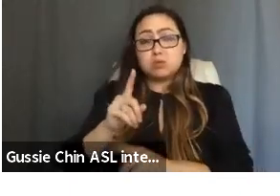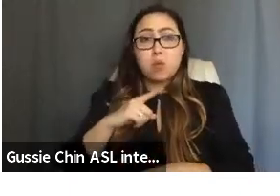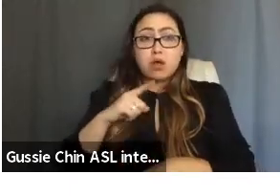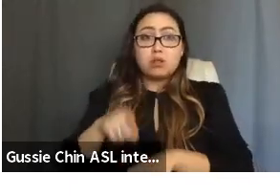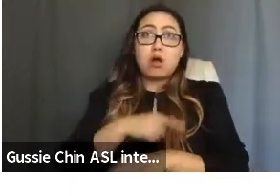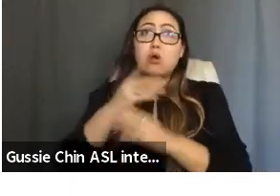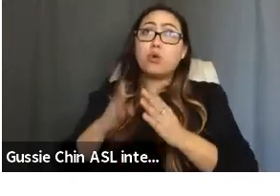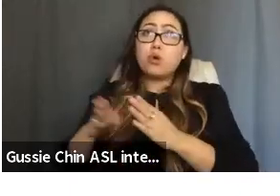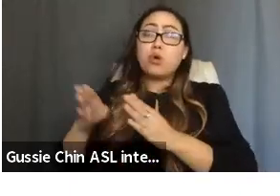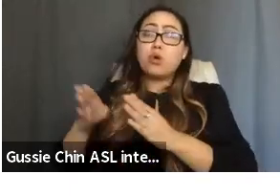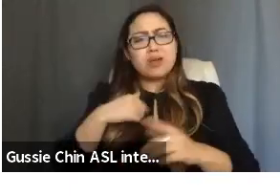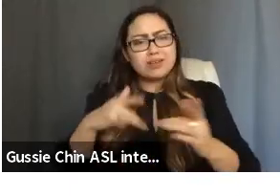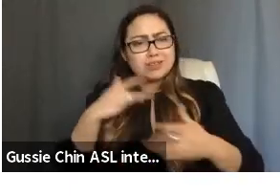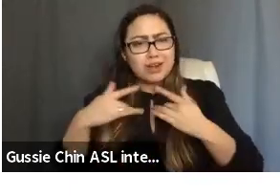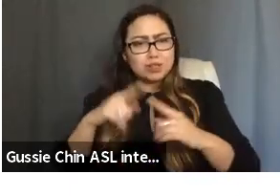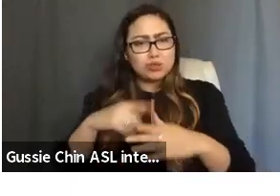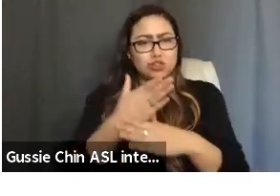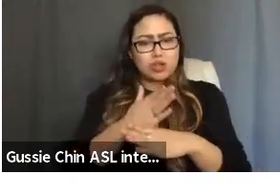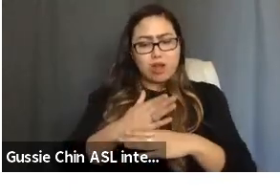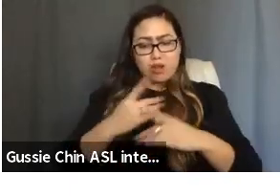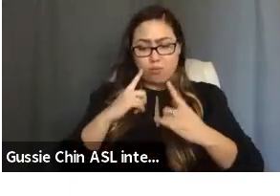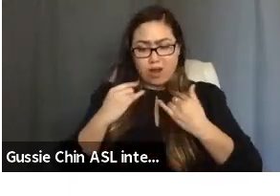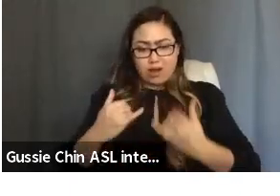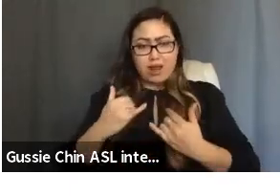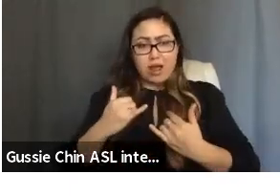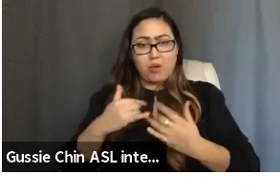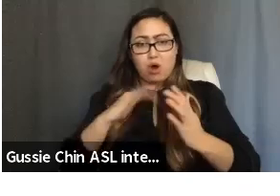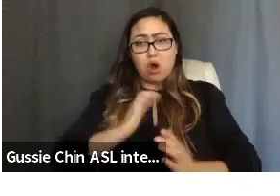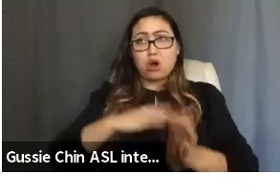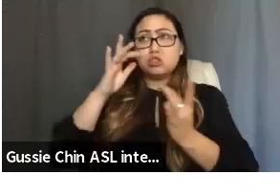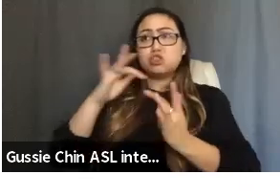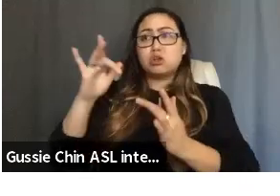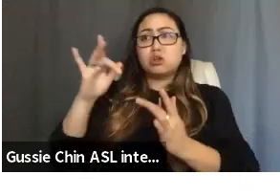share and learn at this point in the journey with all of the amazing partners that have come out